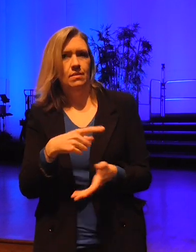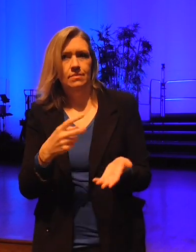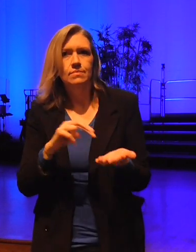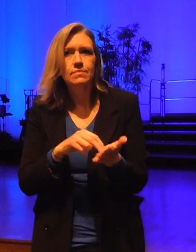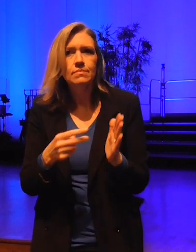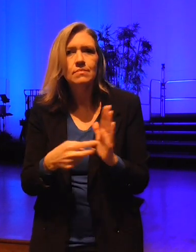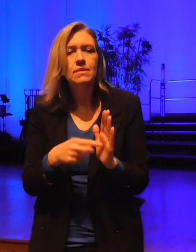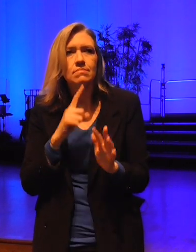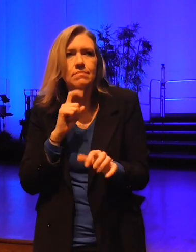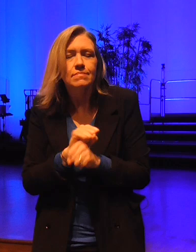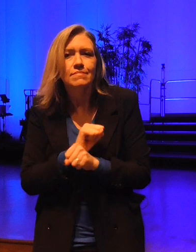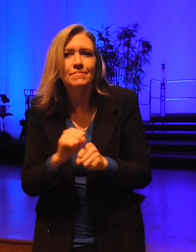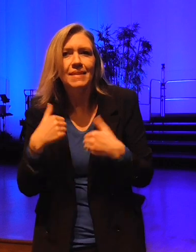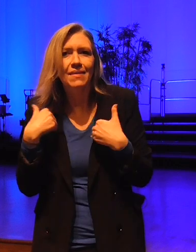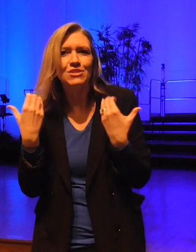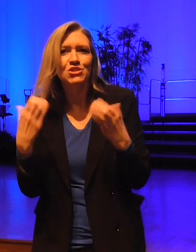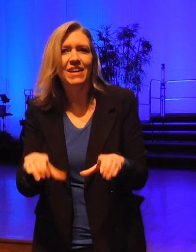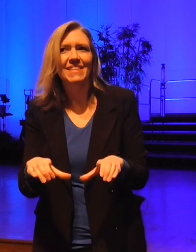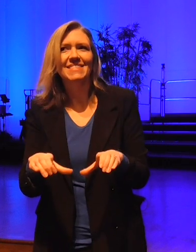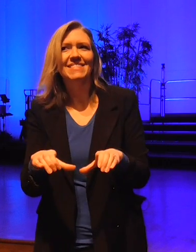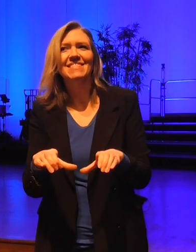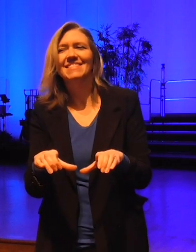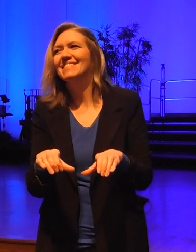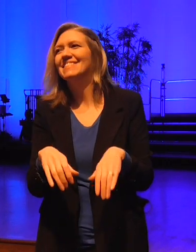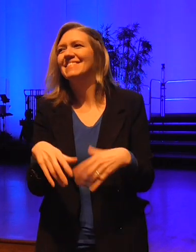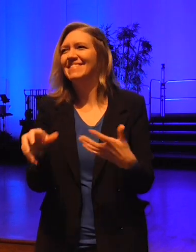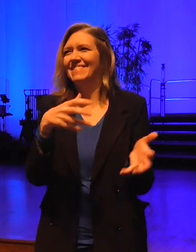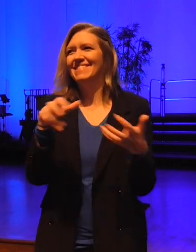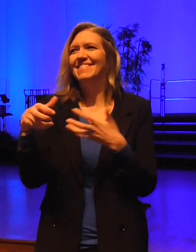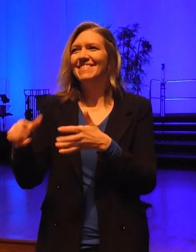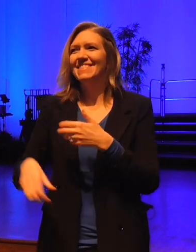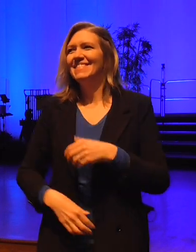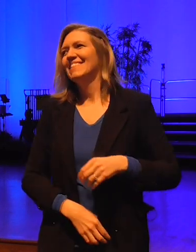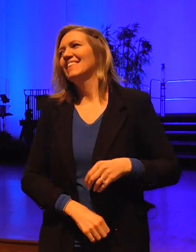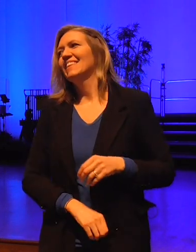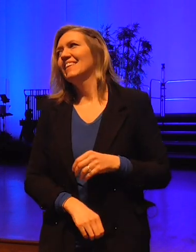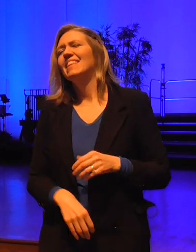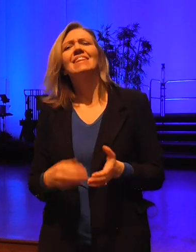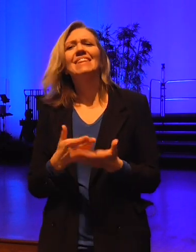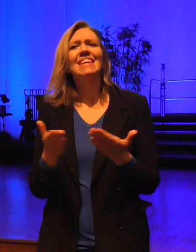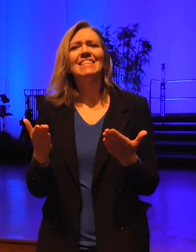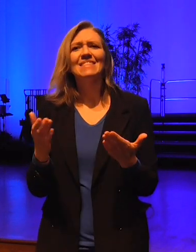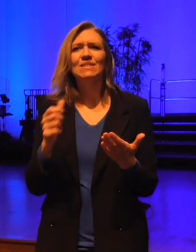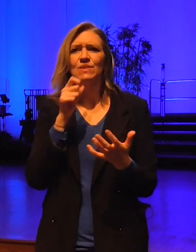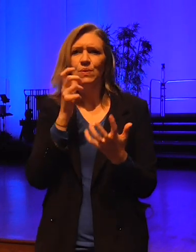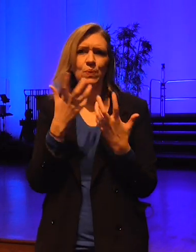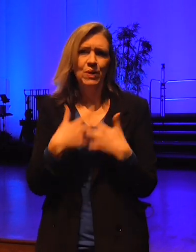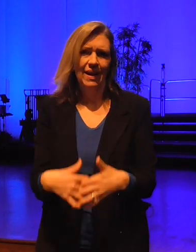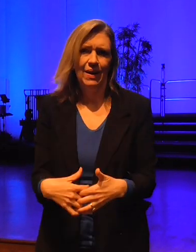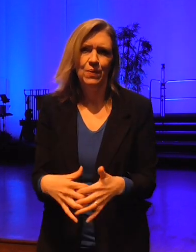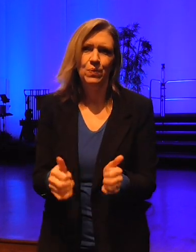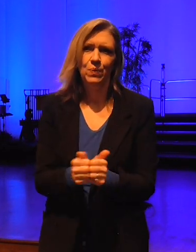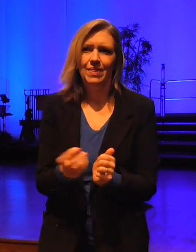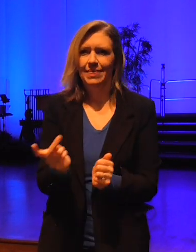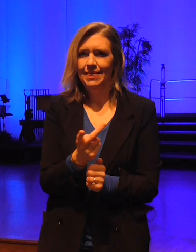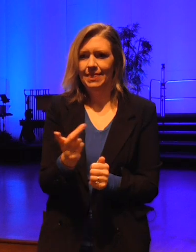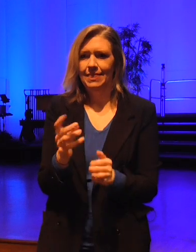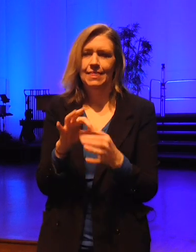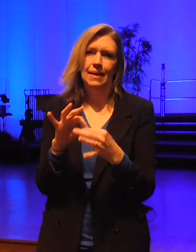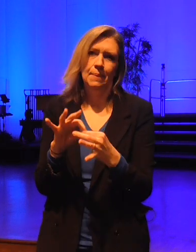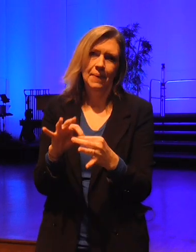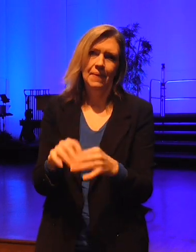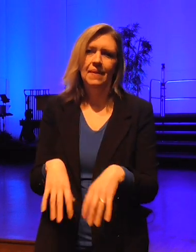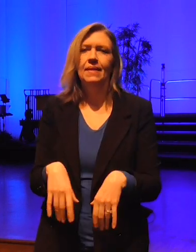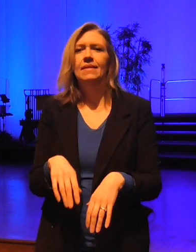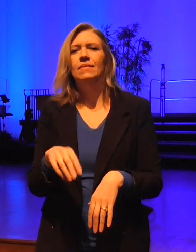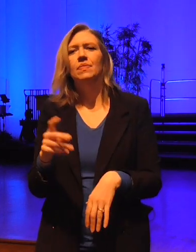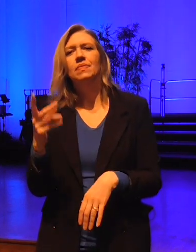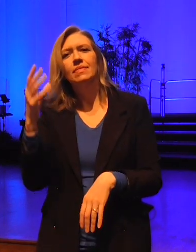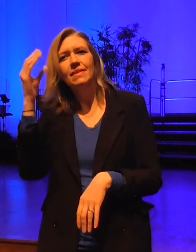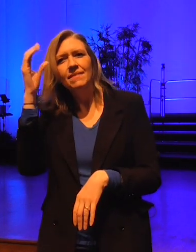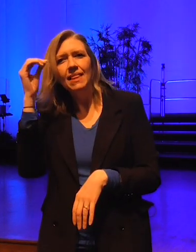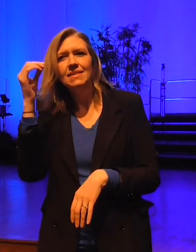chance things don't work out with with Mary and the Fellas lose their motorcycle and the